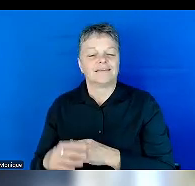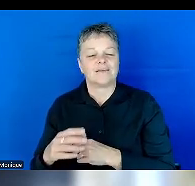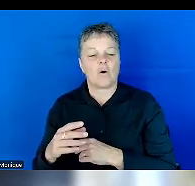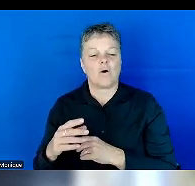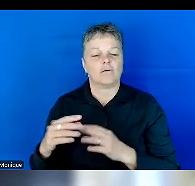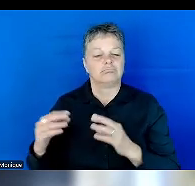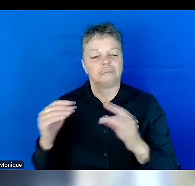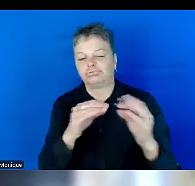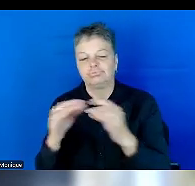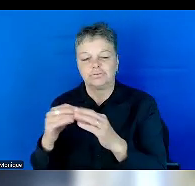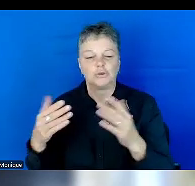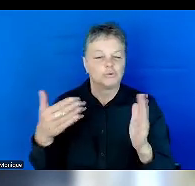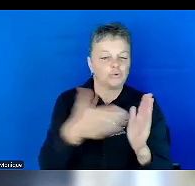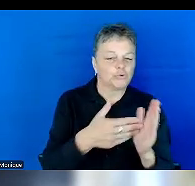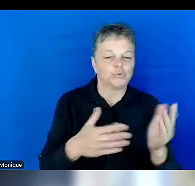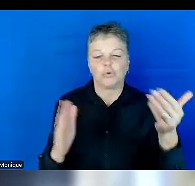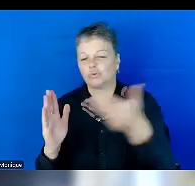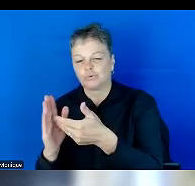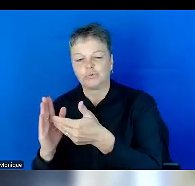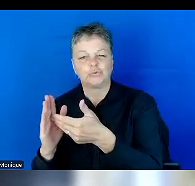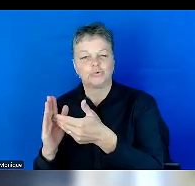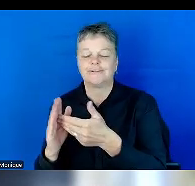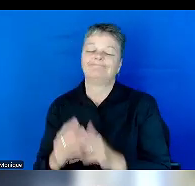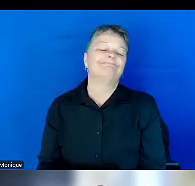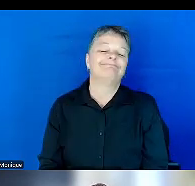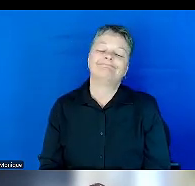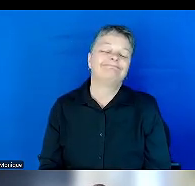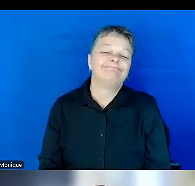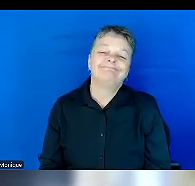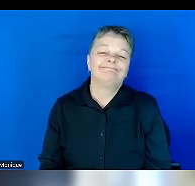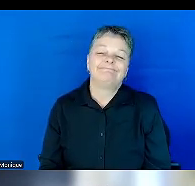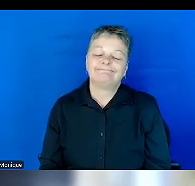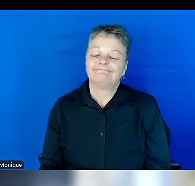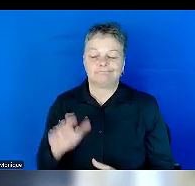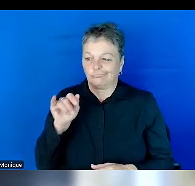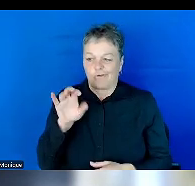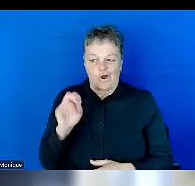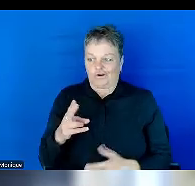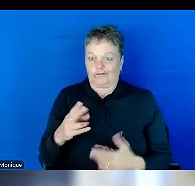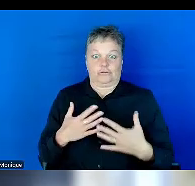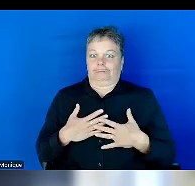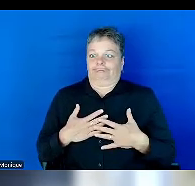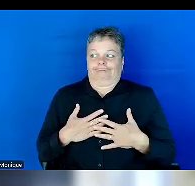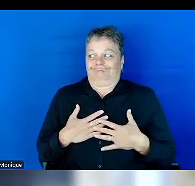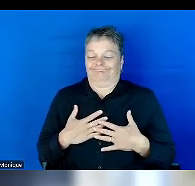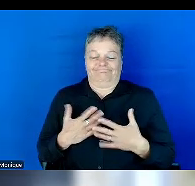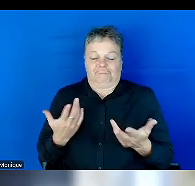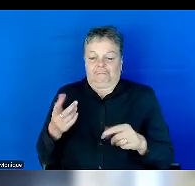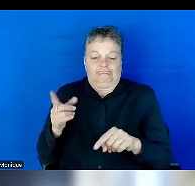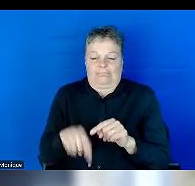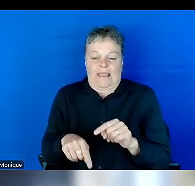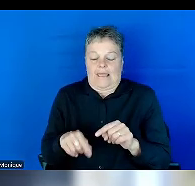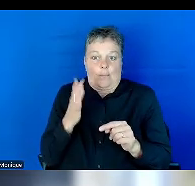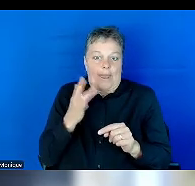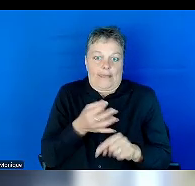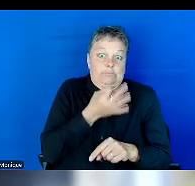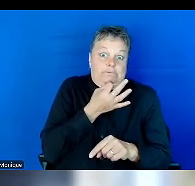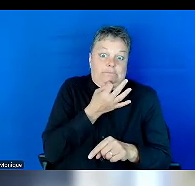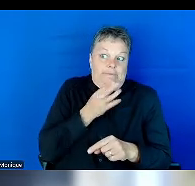that's not something that Arch can has any uh expertise in and uh we don't practice in. We